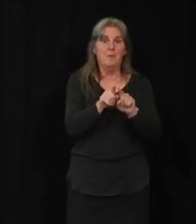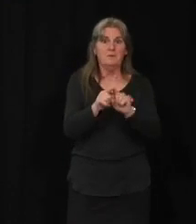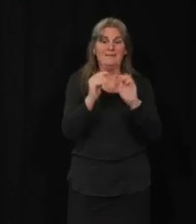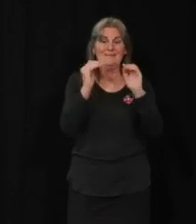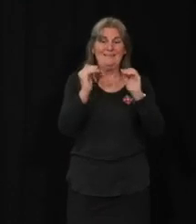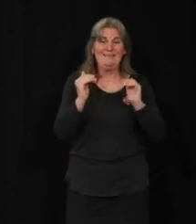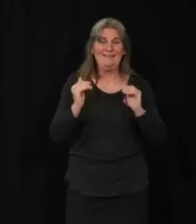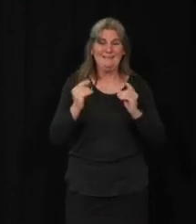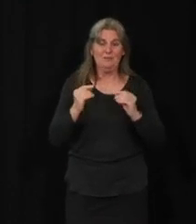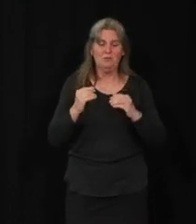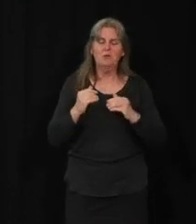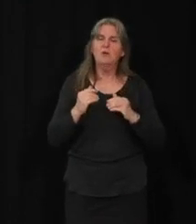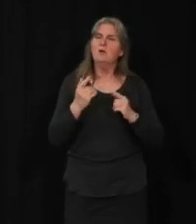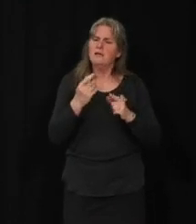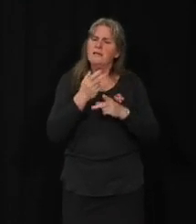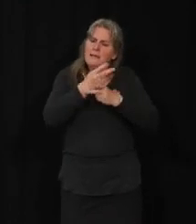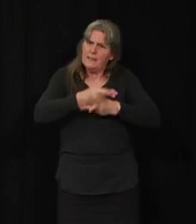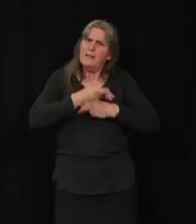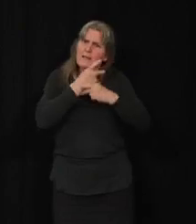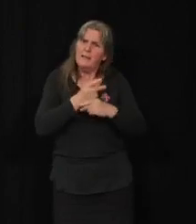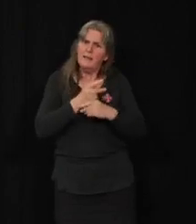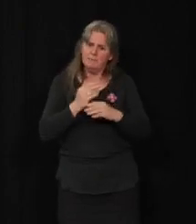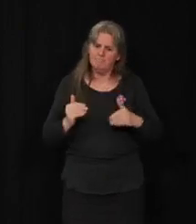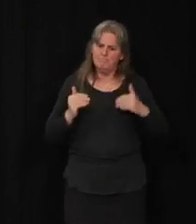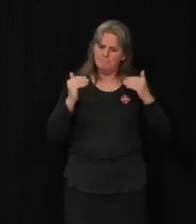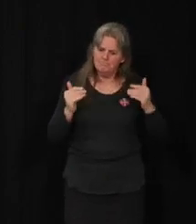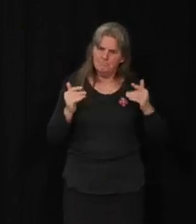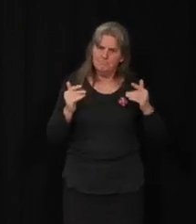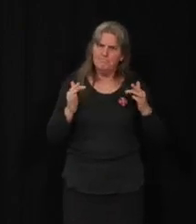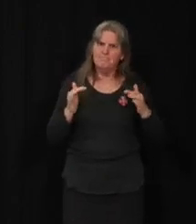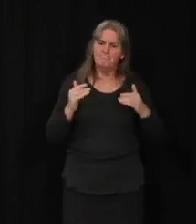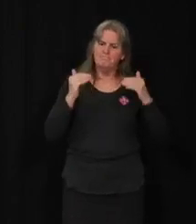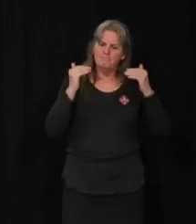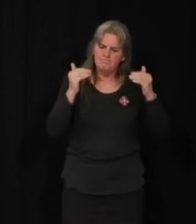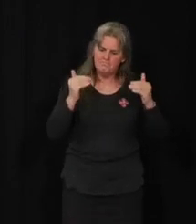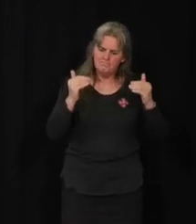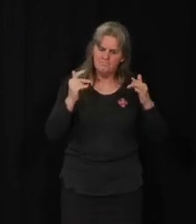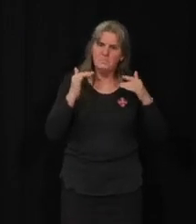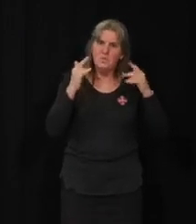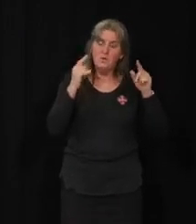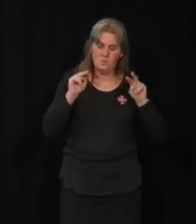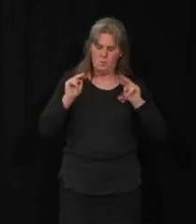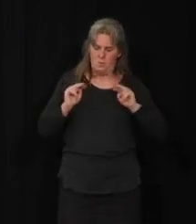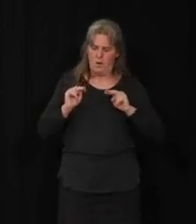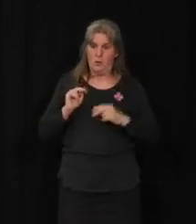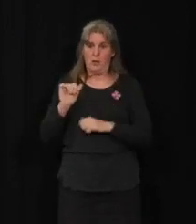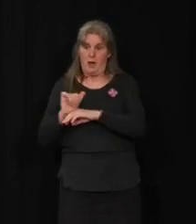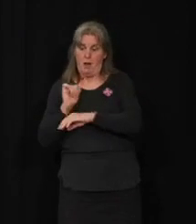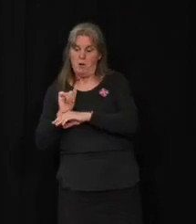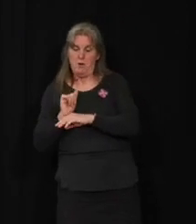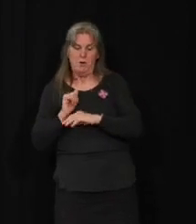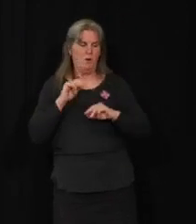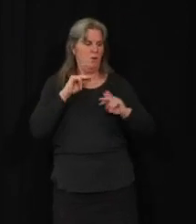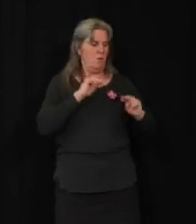We are cautiously optimistic with the approach is being taken, with our neighbouring jurisdictions. But again, monitoring that and